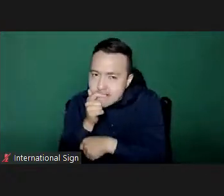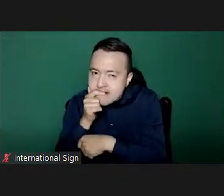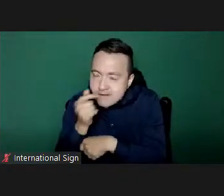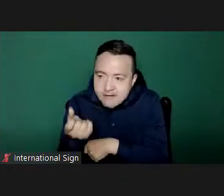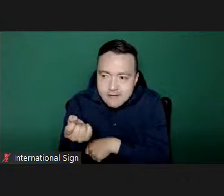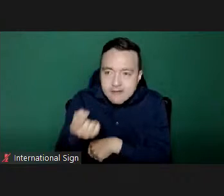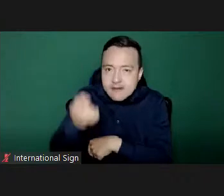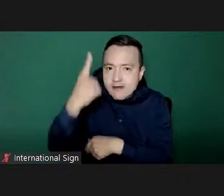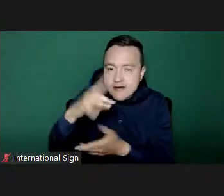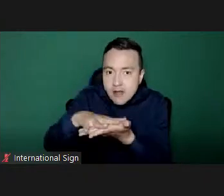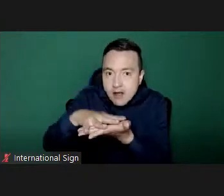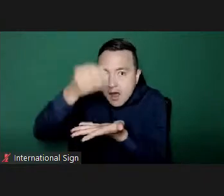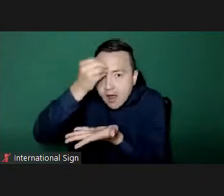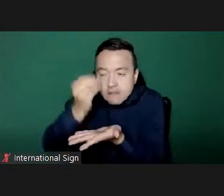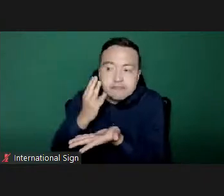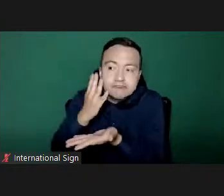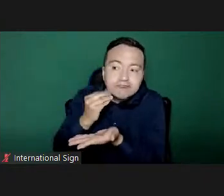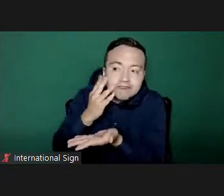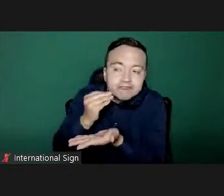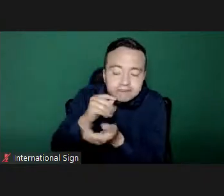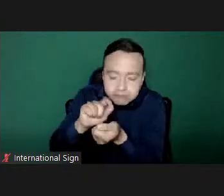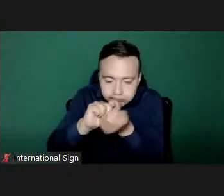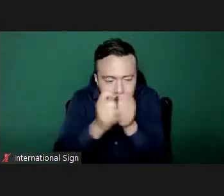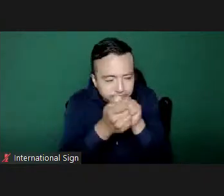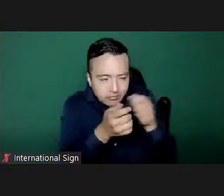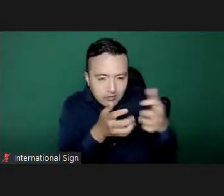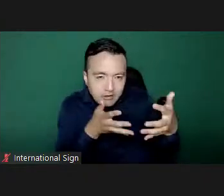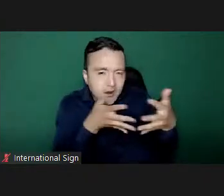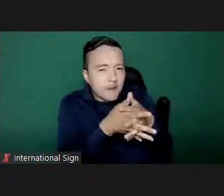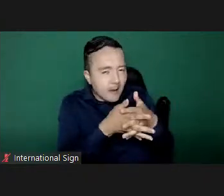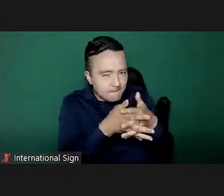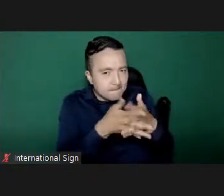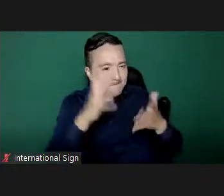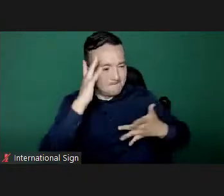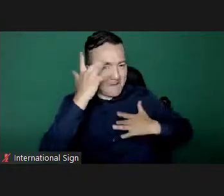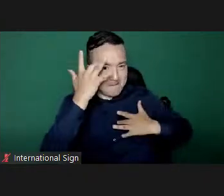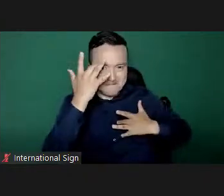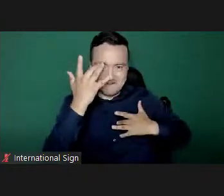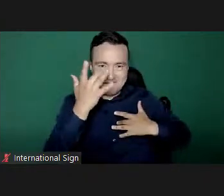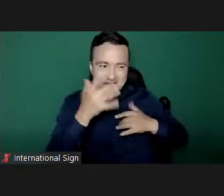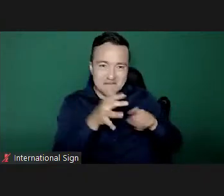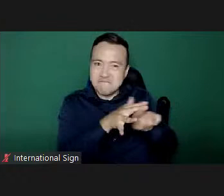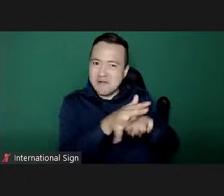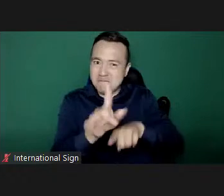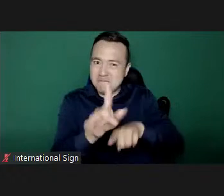activity , nutrition, and knowing your health status. And we called it Jamaica Moves.